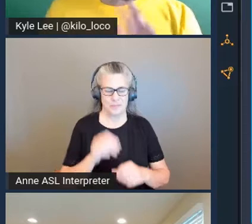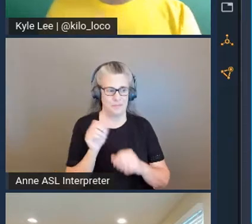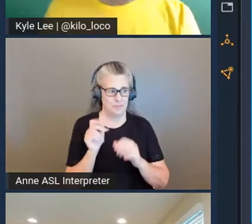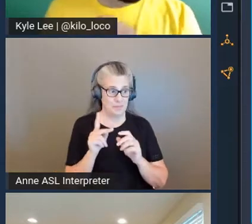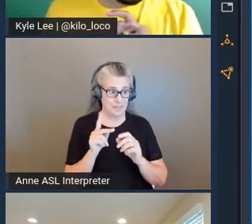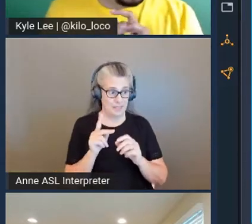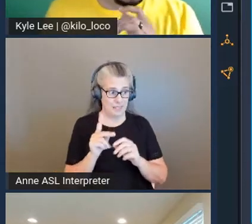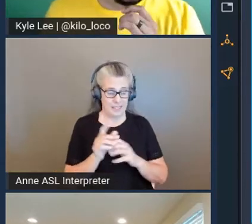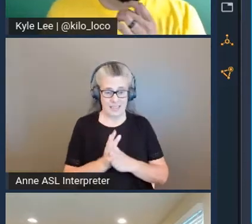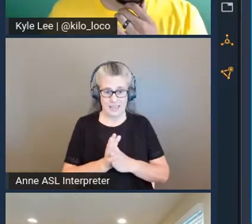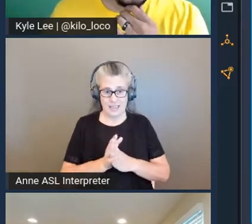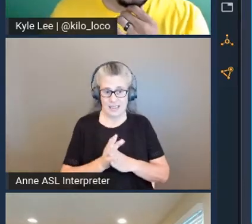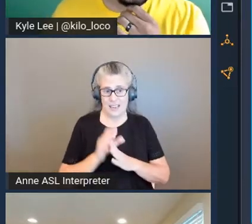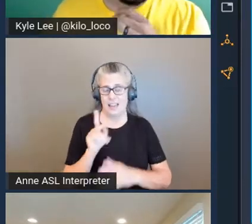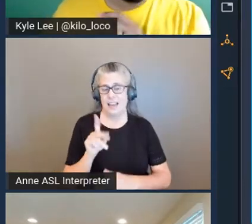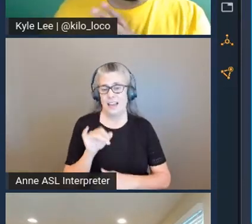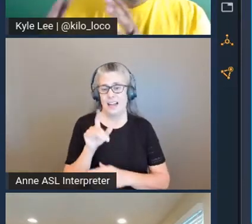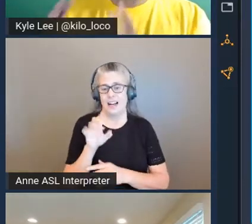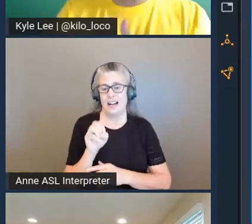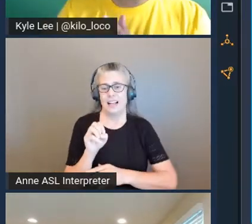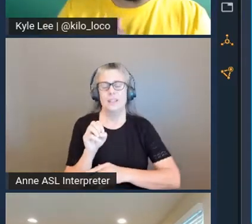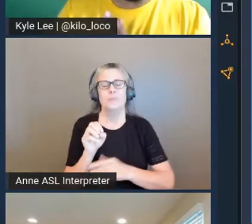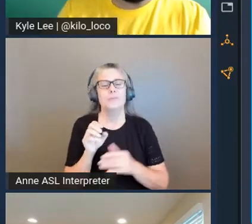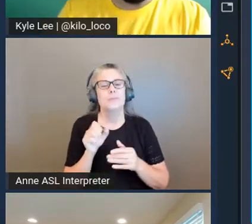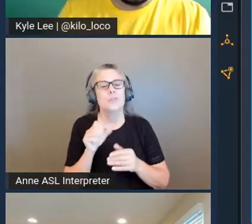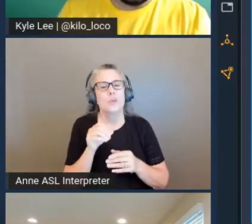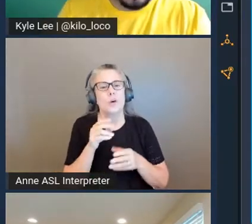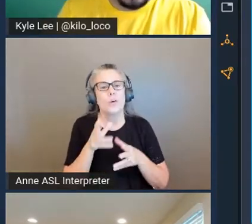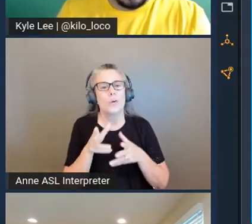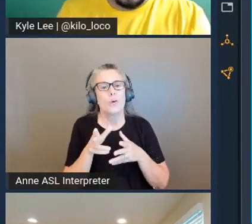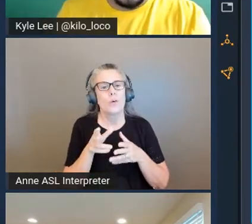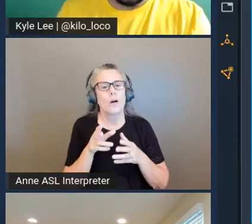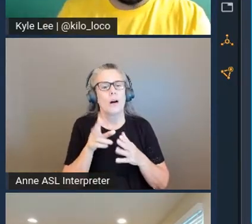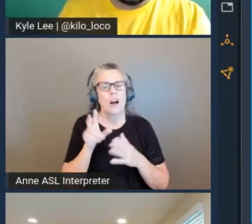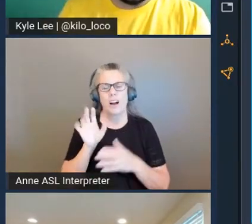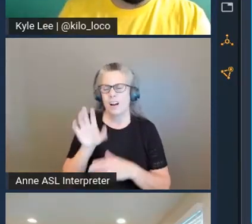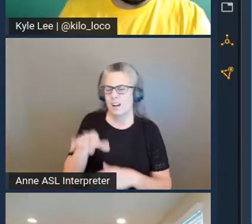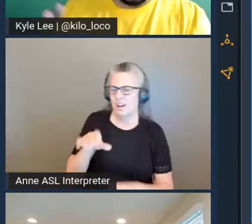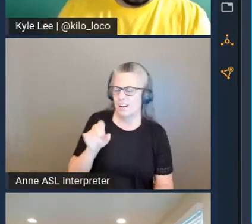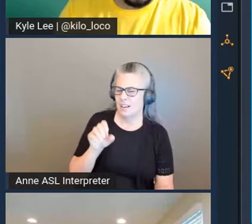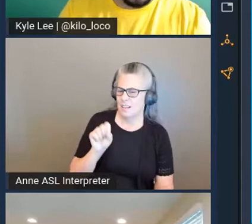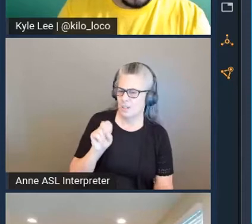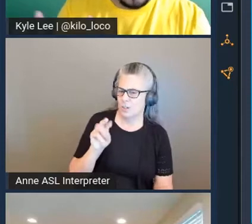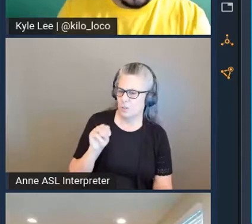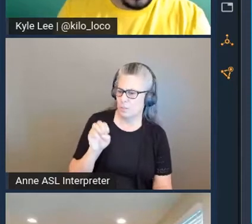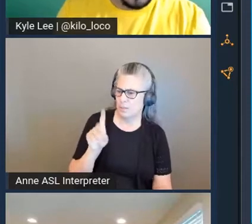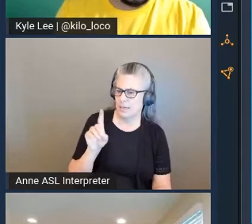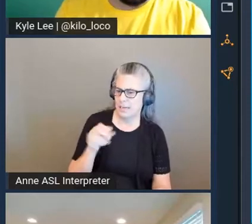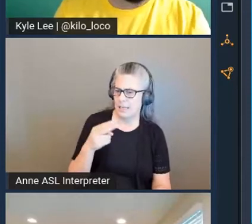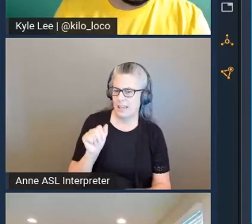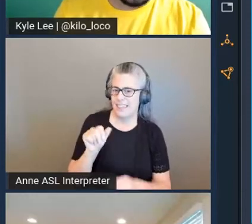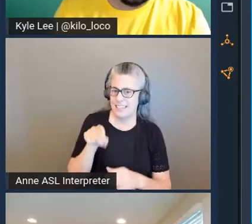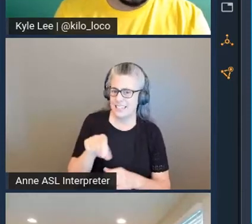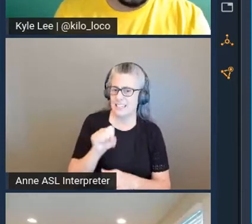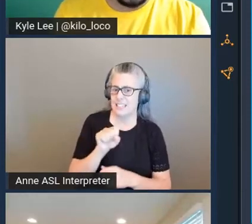Sumedha, I was just curious. So this is SageMaker Studio and this is just kind of what you had just mentioned,